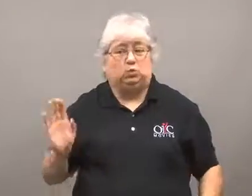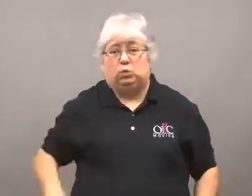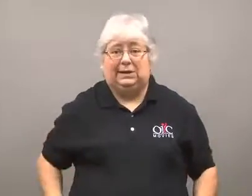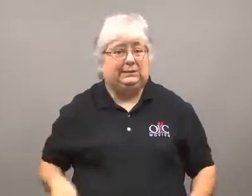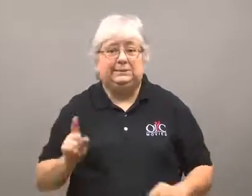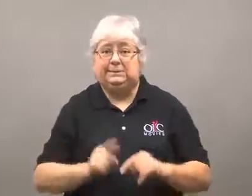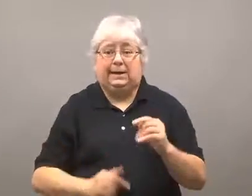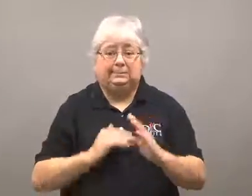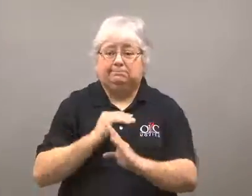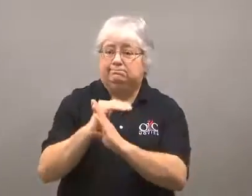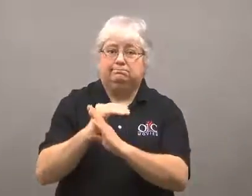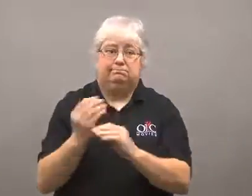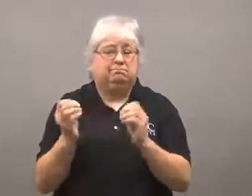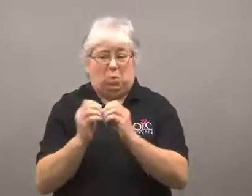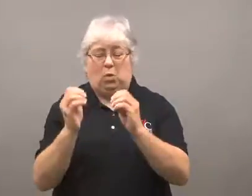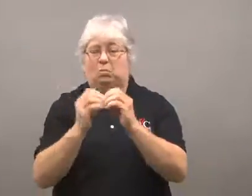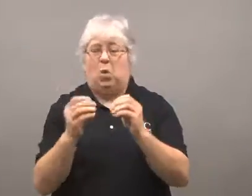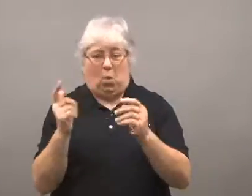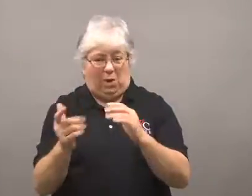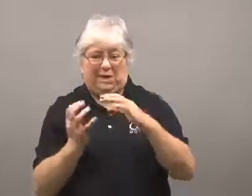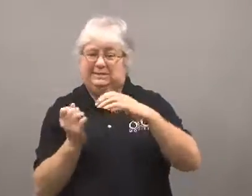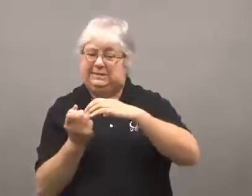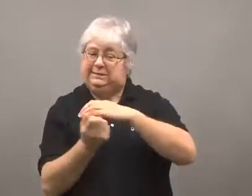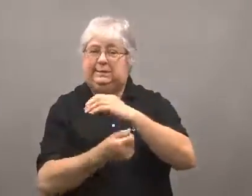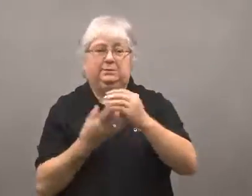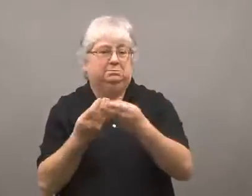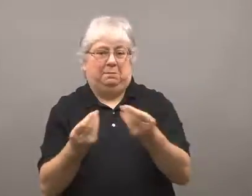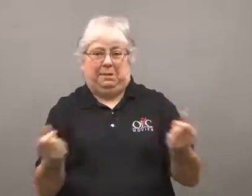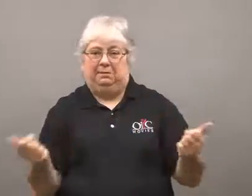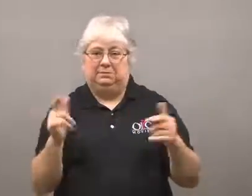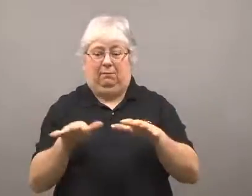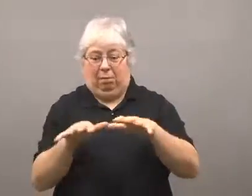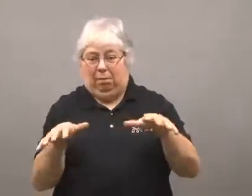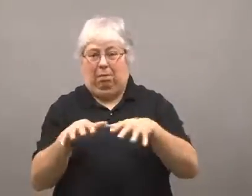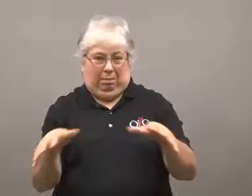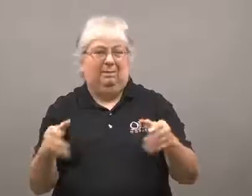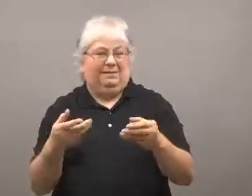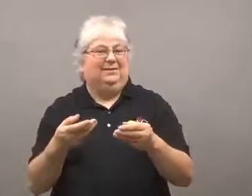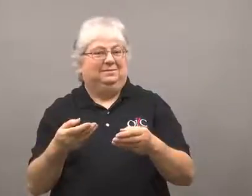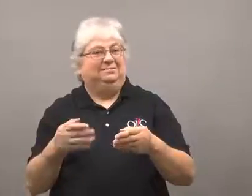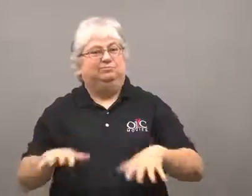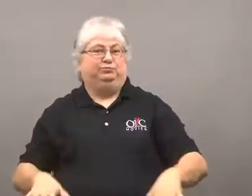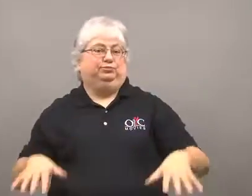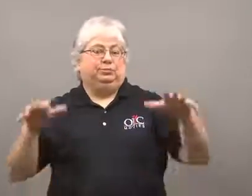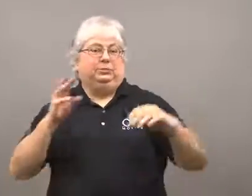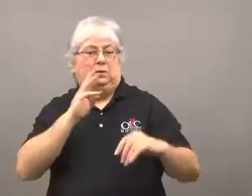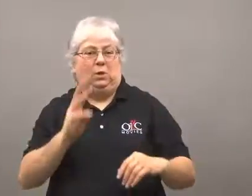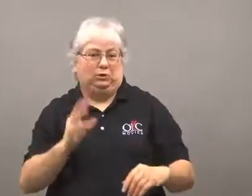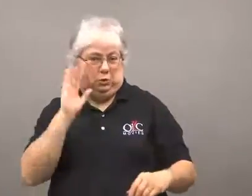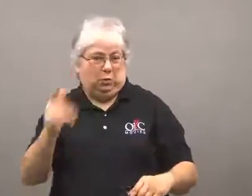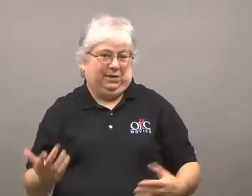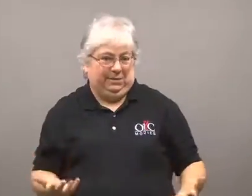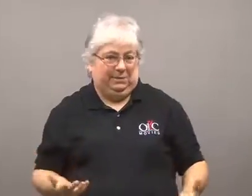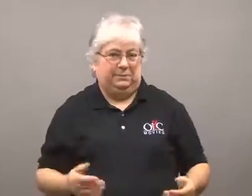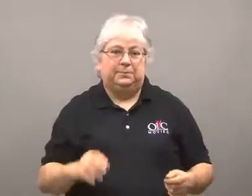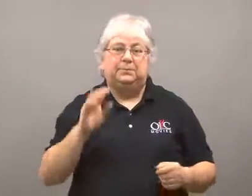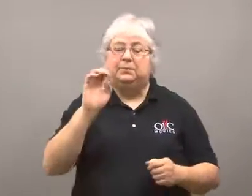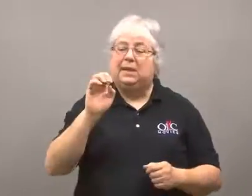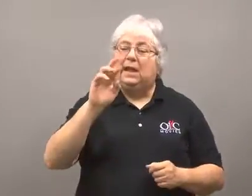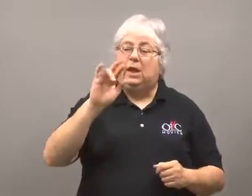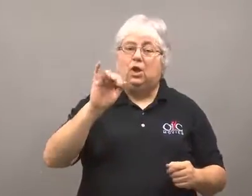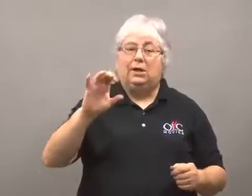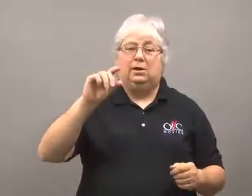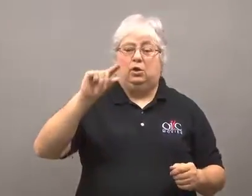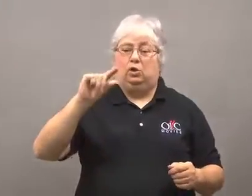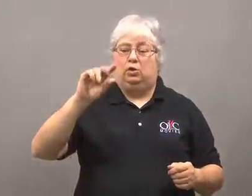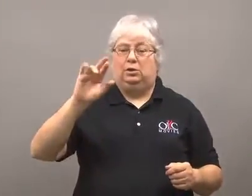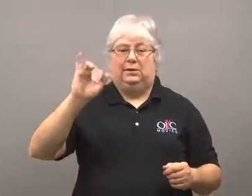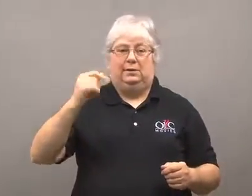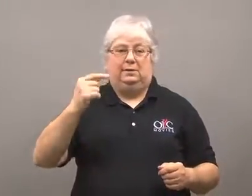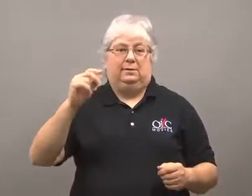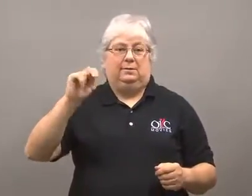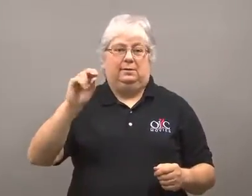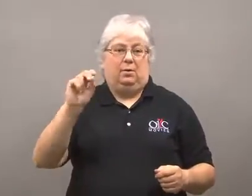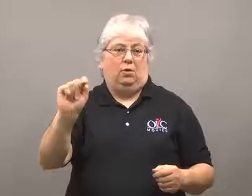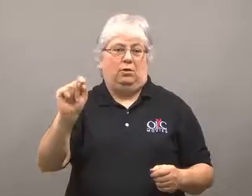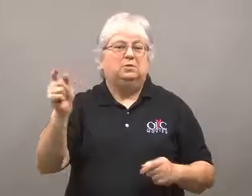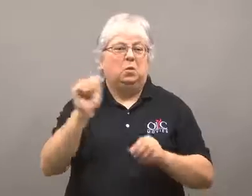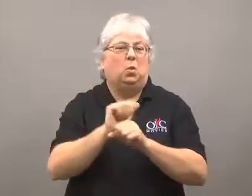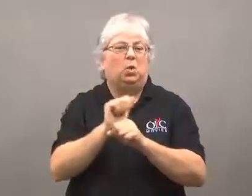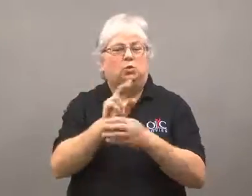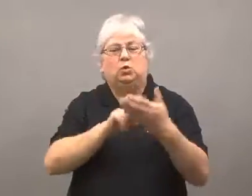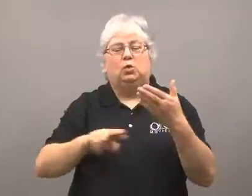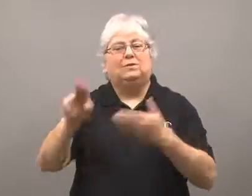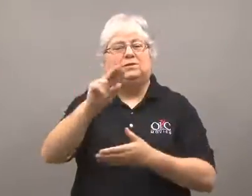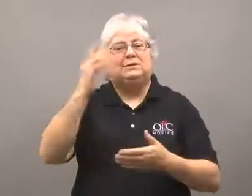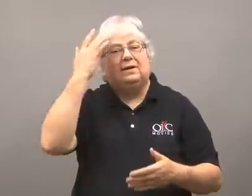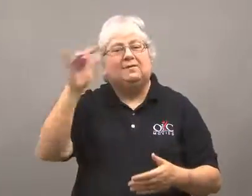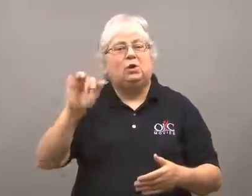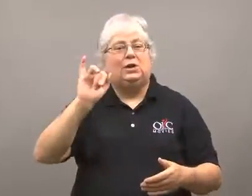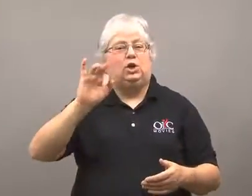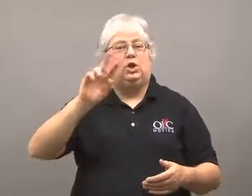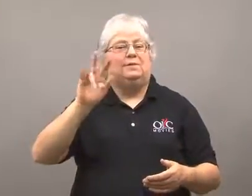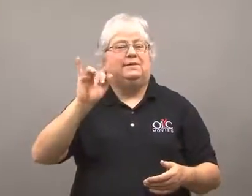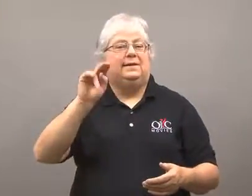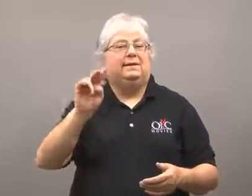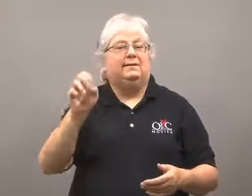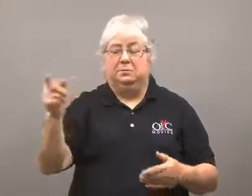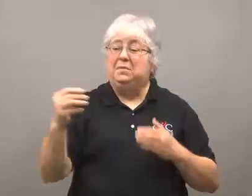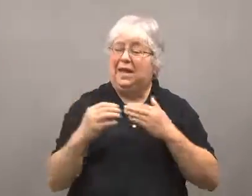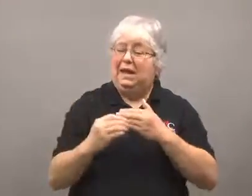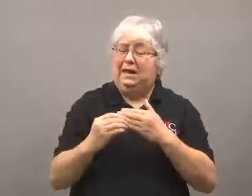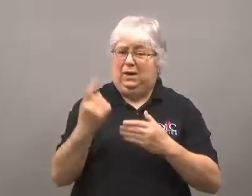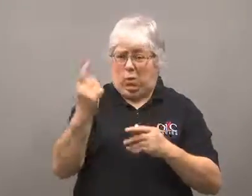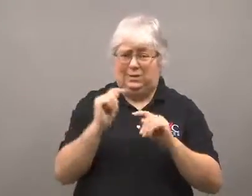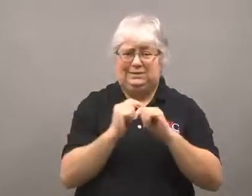He said it was too late, the caps will continue to melt, raising sea levels.